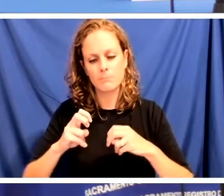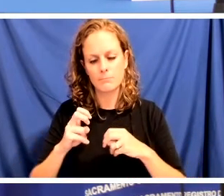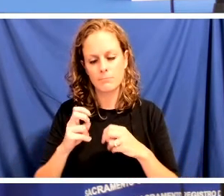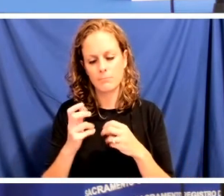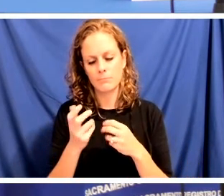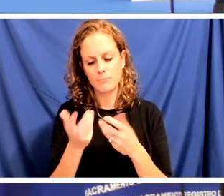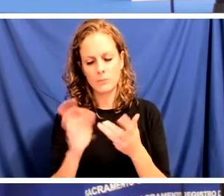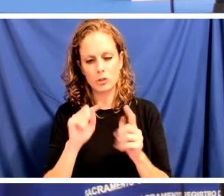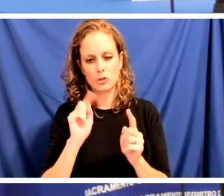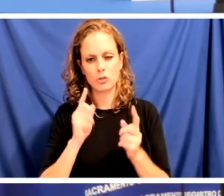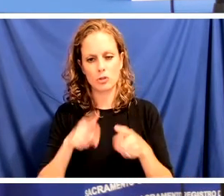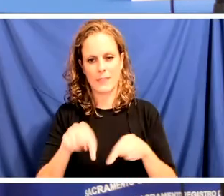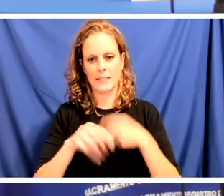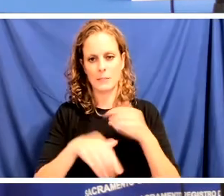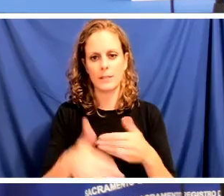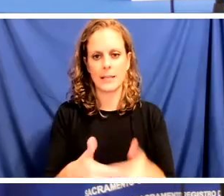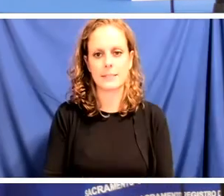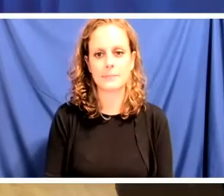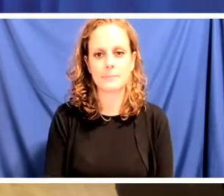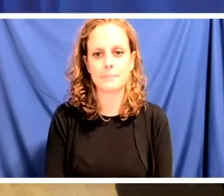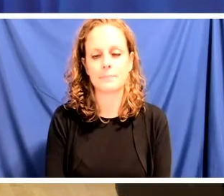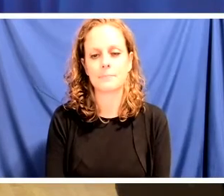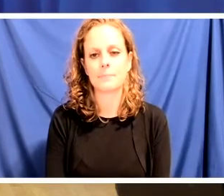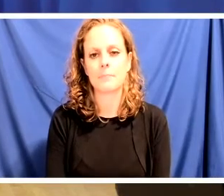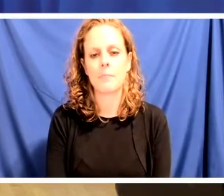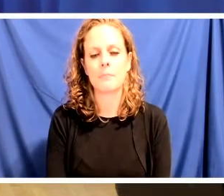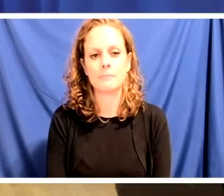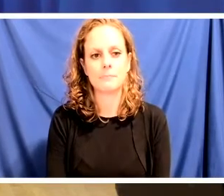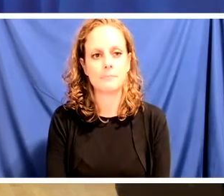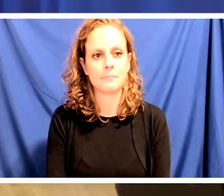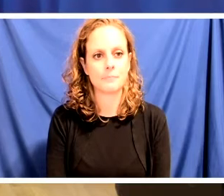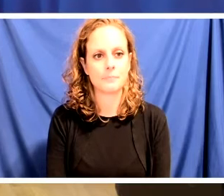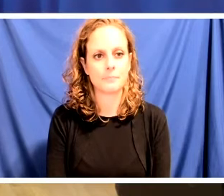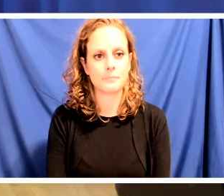SacGov: You know supervisor you mentioned something that that I don't think has been brought up before regarding.